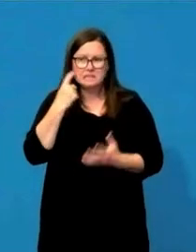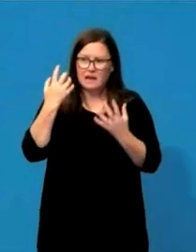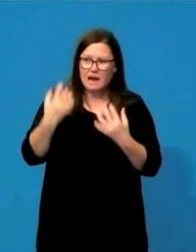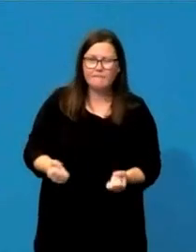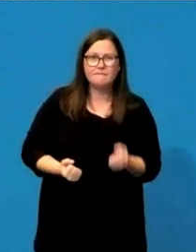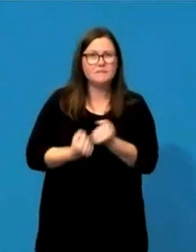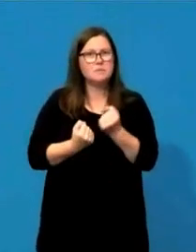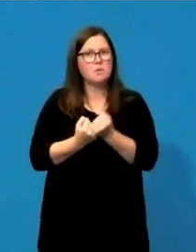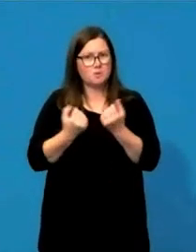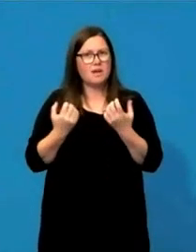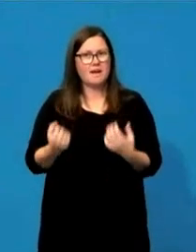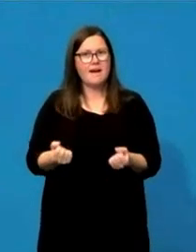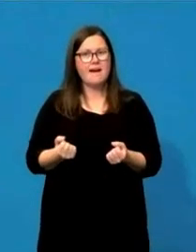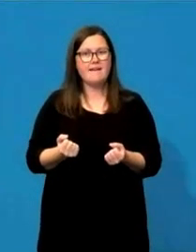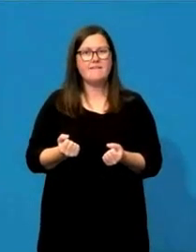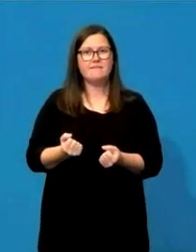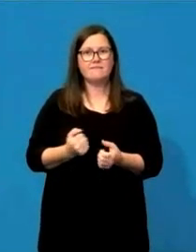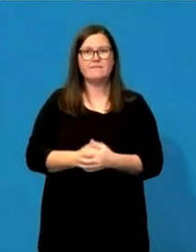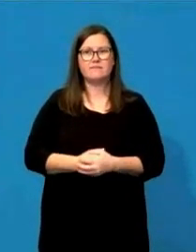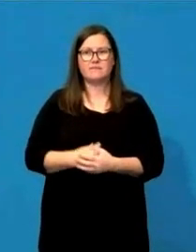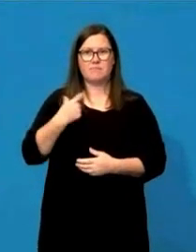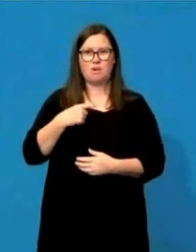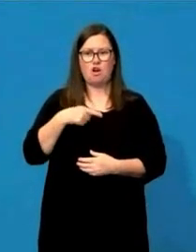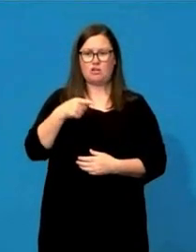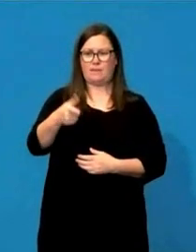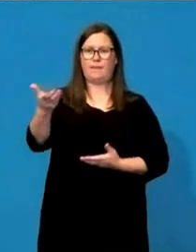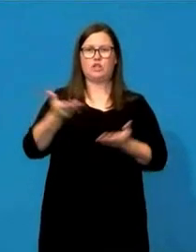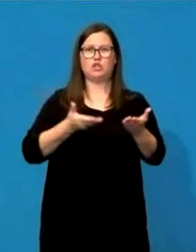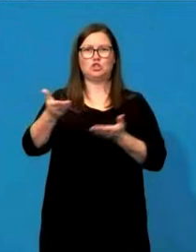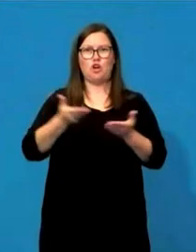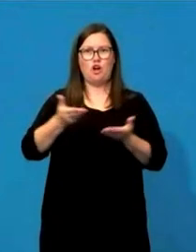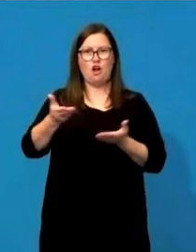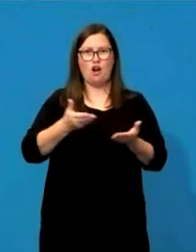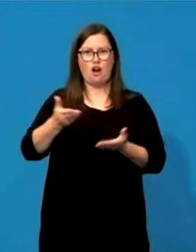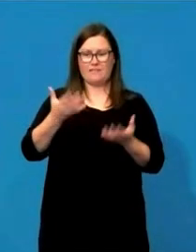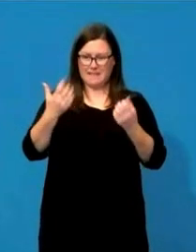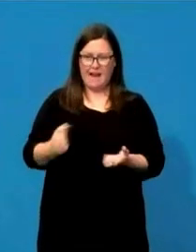basis that they were based locally in Fitzroy, central in town.